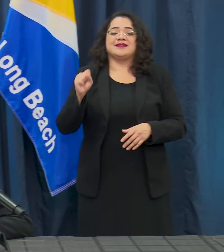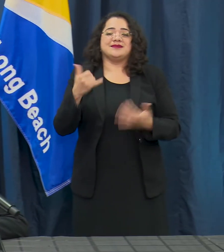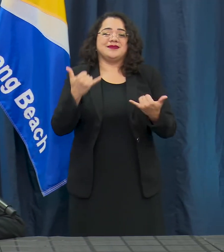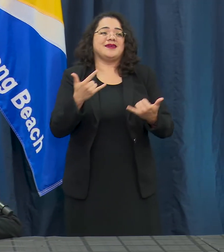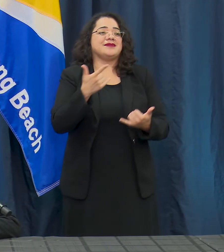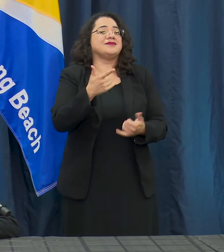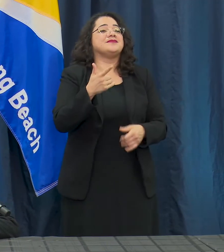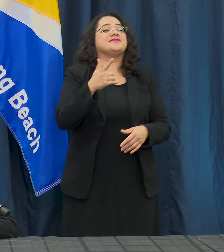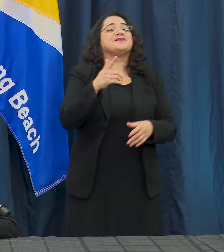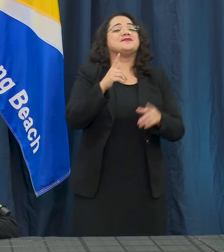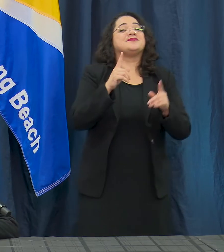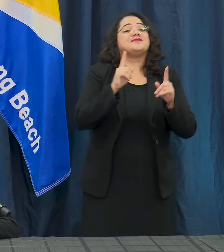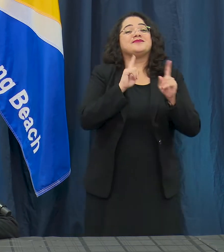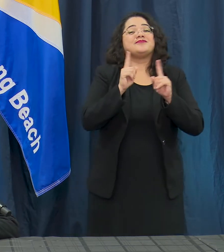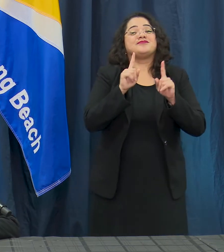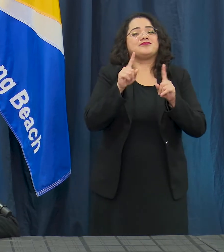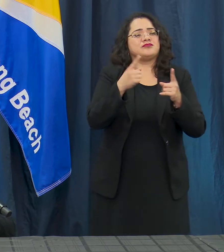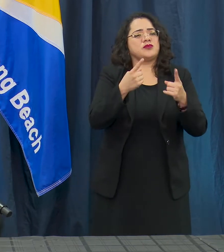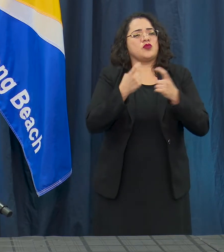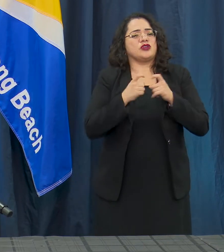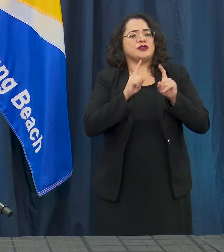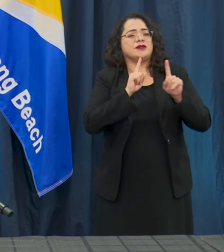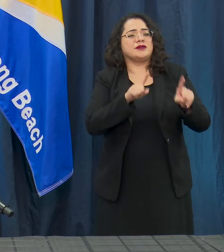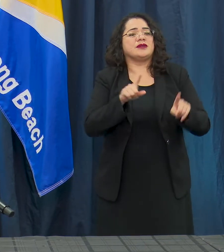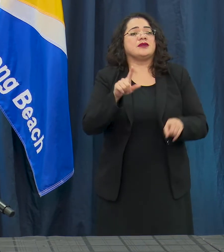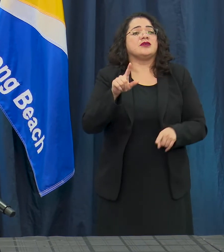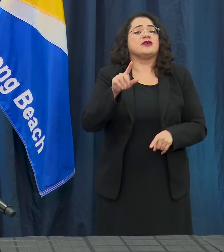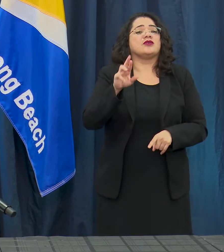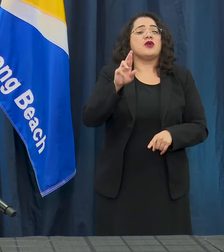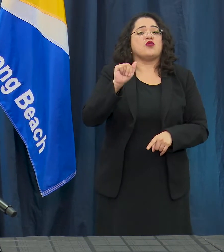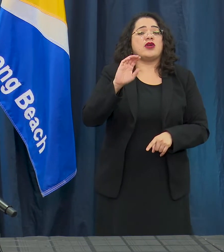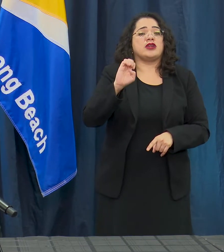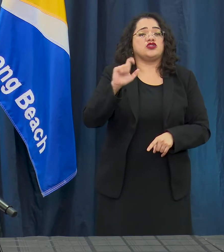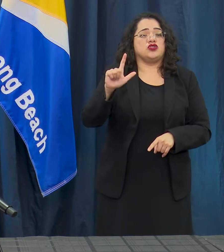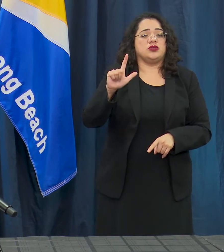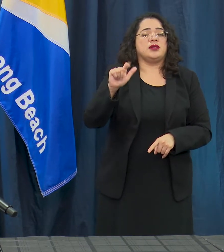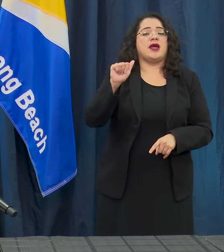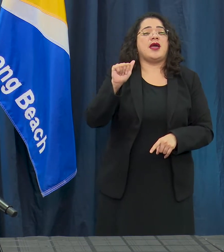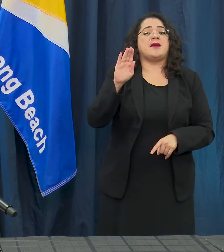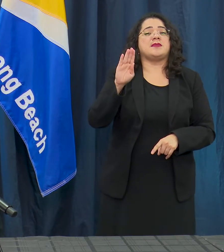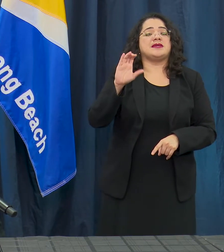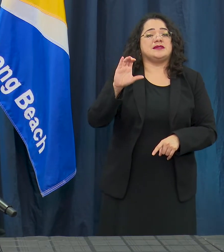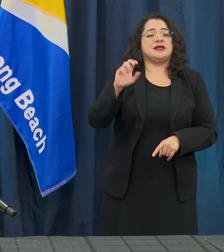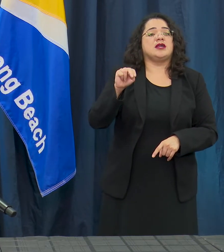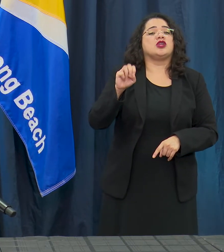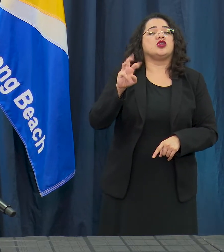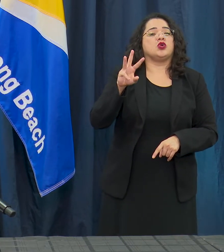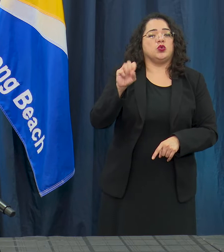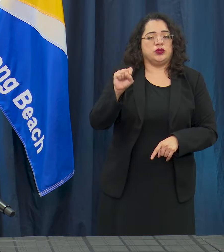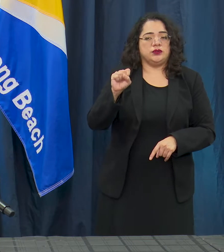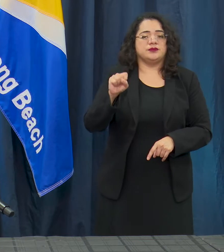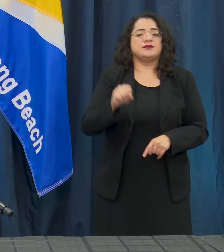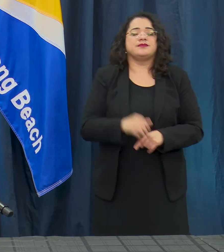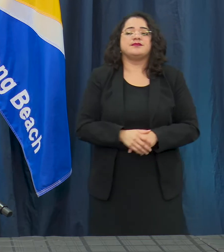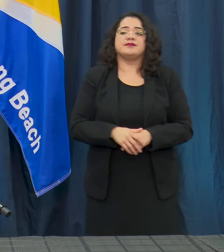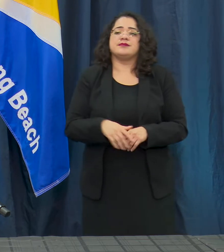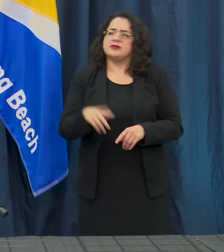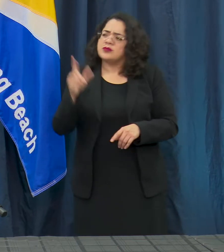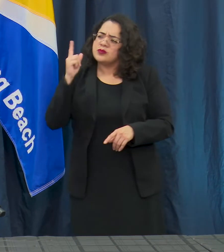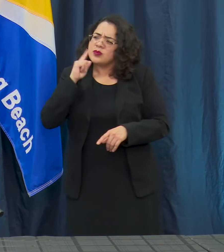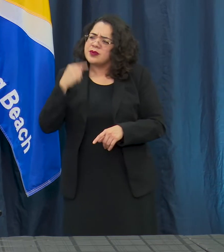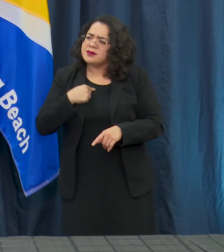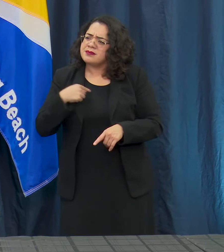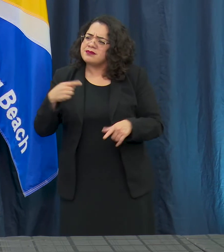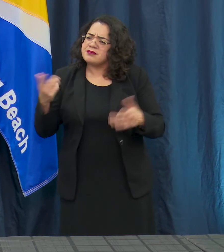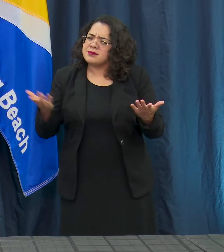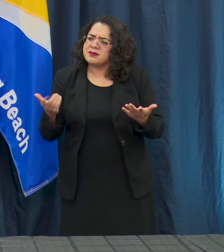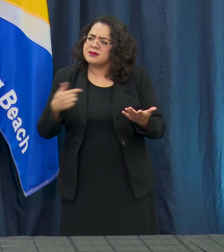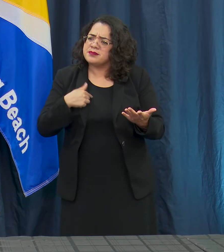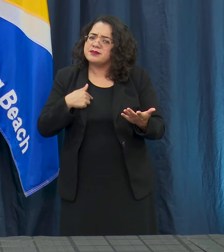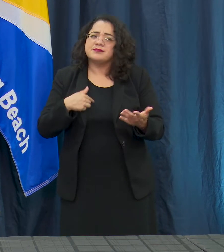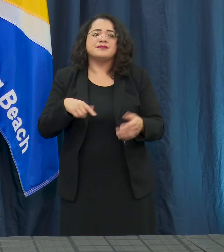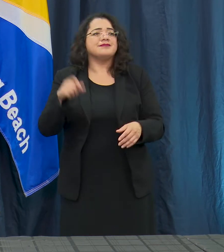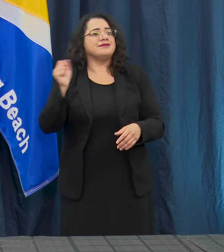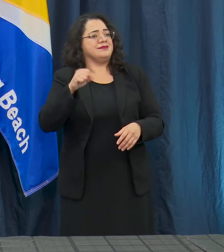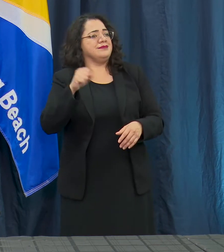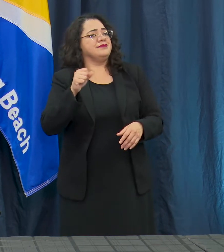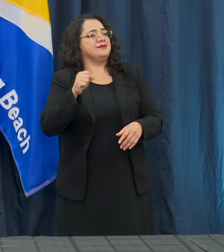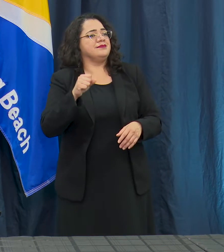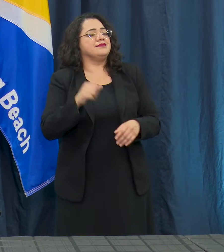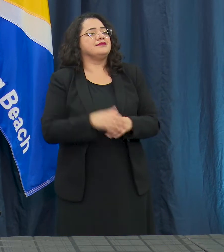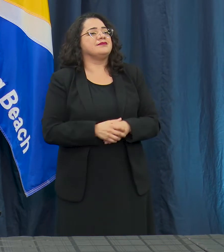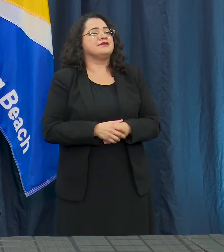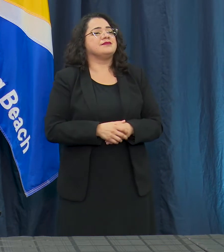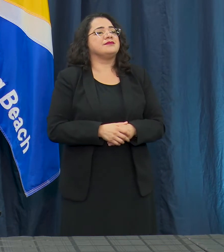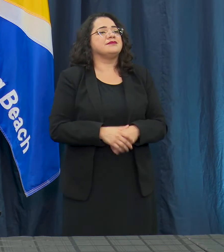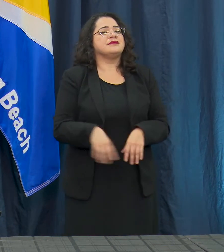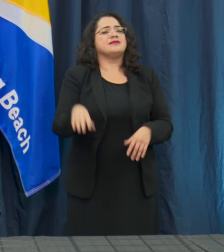have Rachel from ABC News. Rachel? Yes, so there's a detailed list of